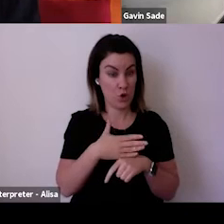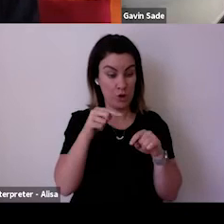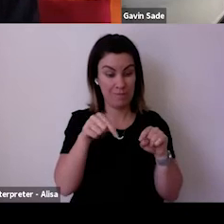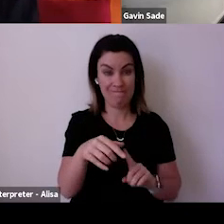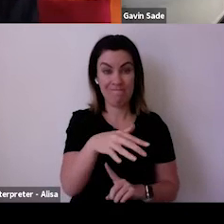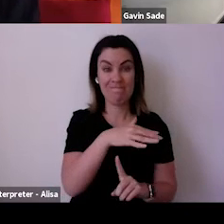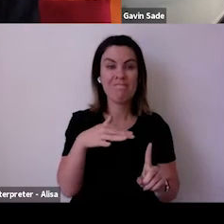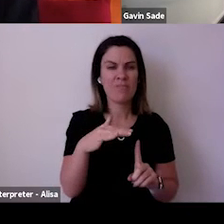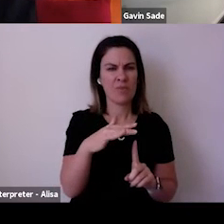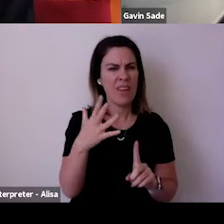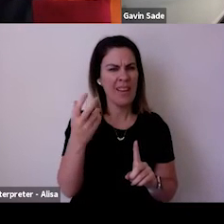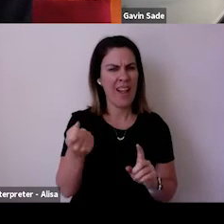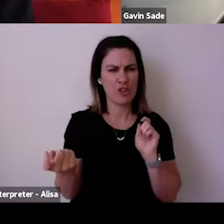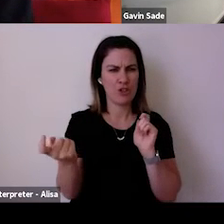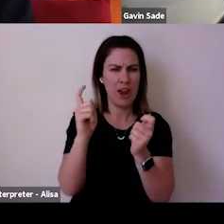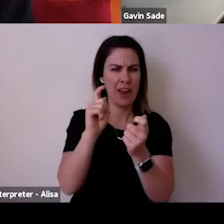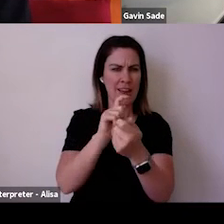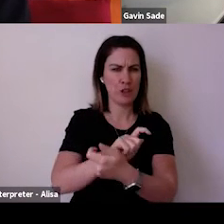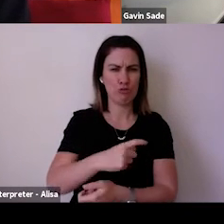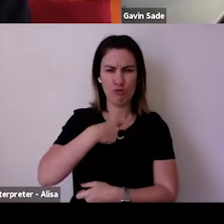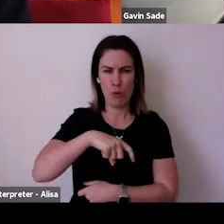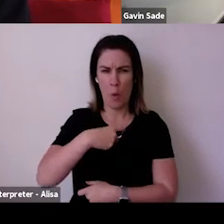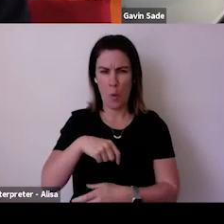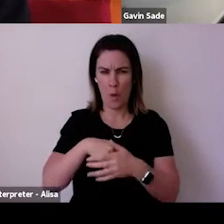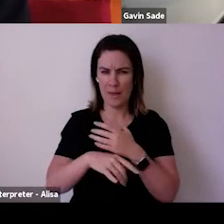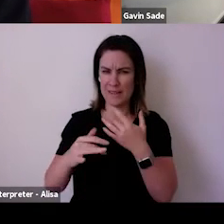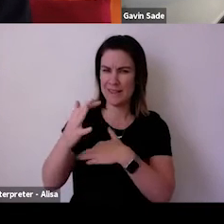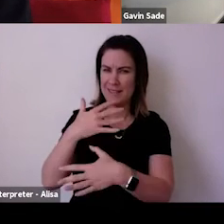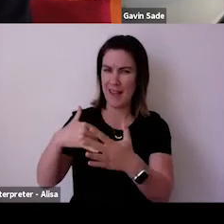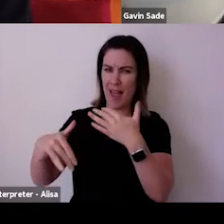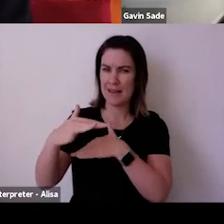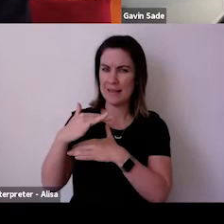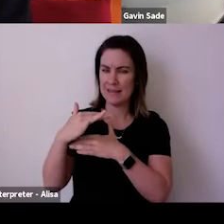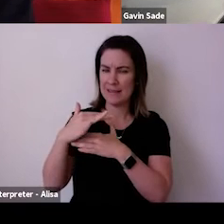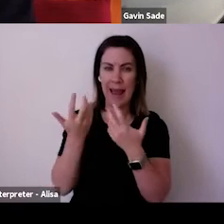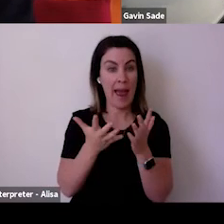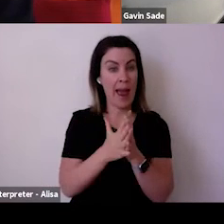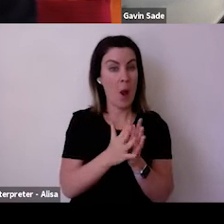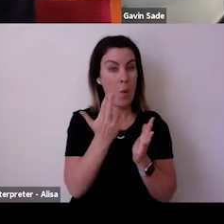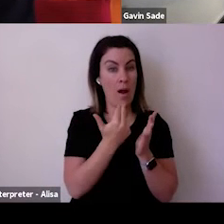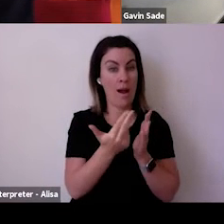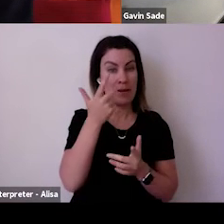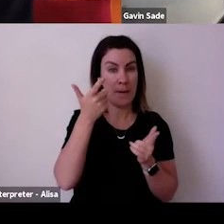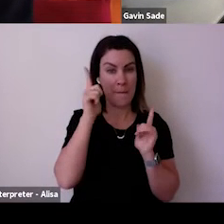in an evolving society and the ways in which the arts managers industrial , social and environmental